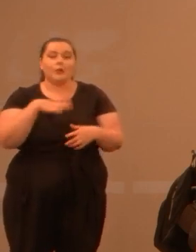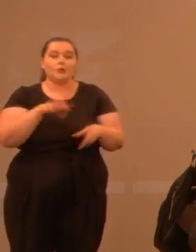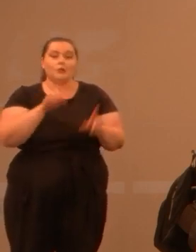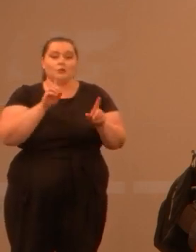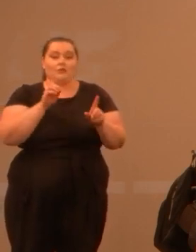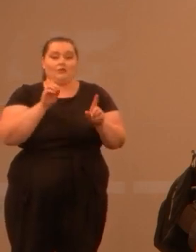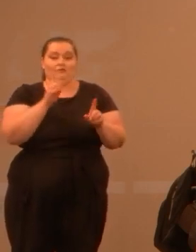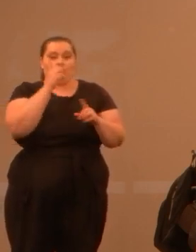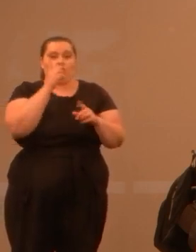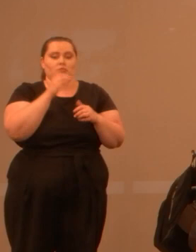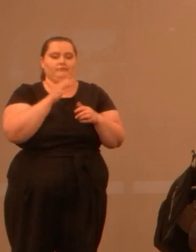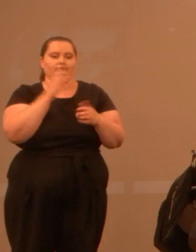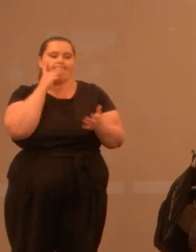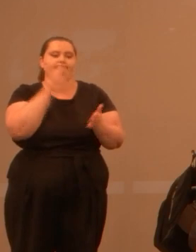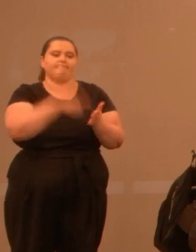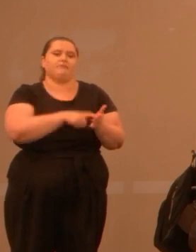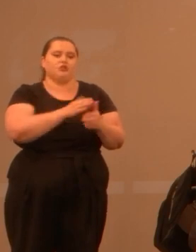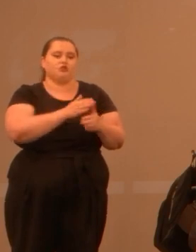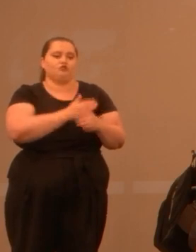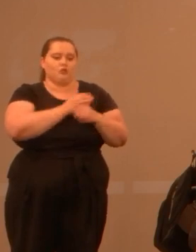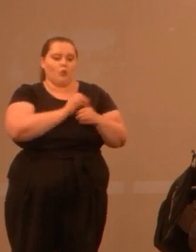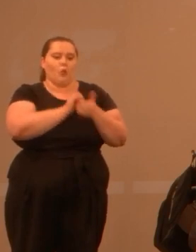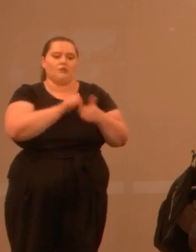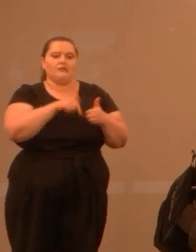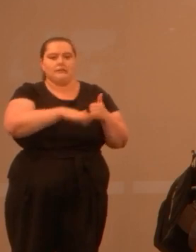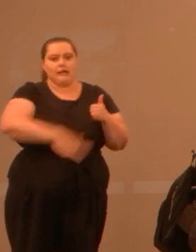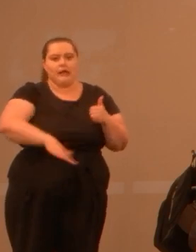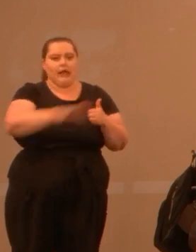the traditional owners of the land that we're meeting on the Whadjuk people,